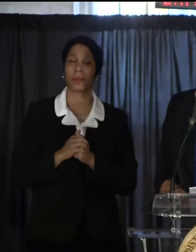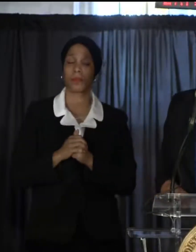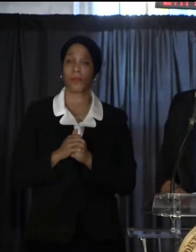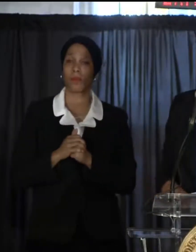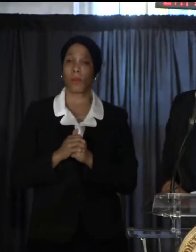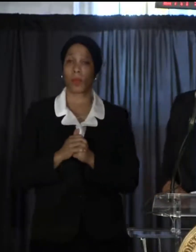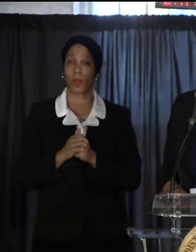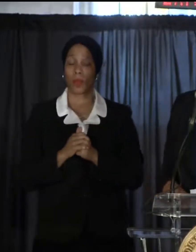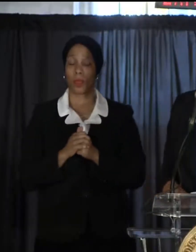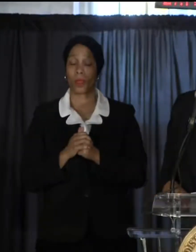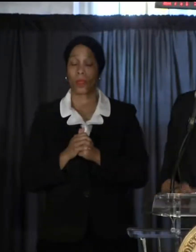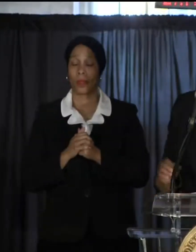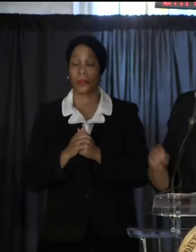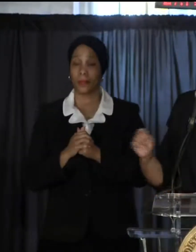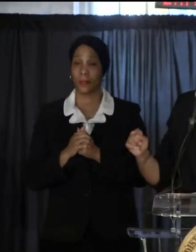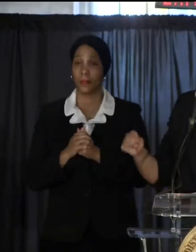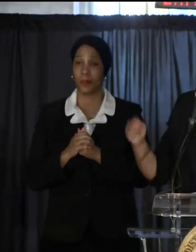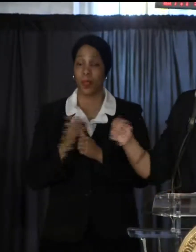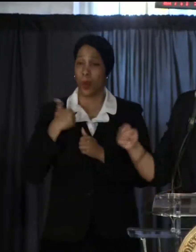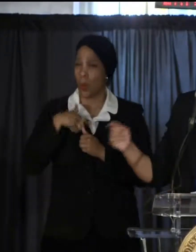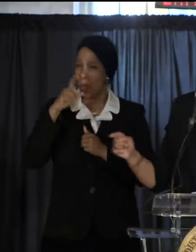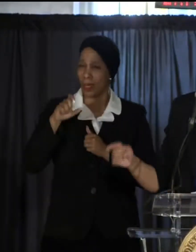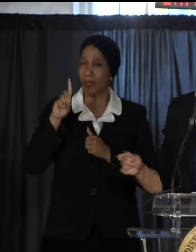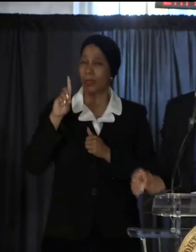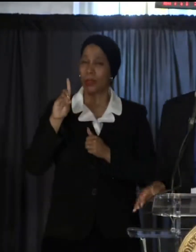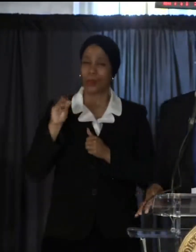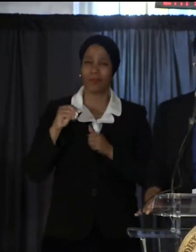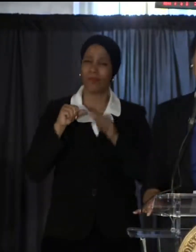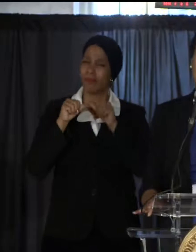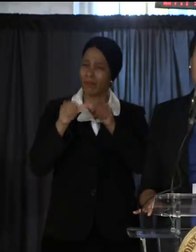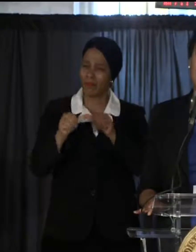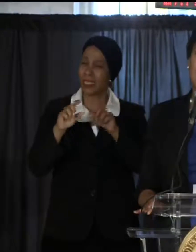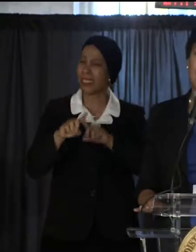THAT WE HAVE TO KEEP DOING SOMETHING DIFFERENTLY, AND I